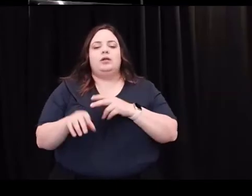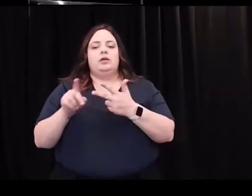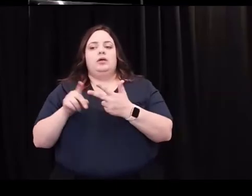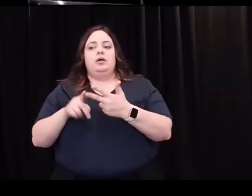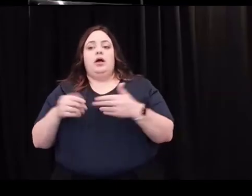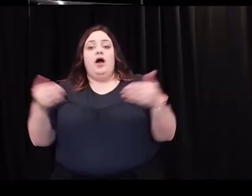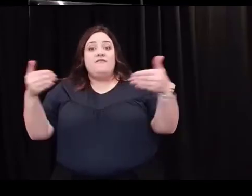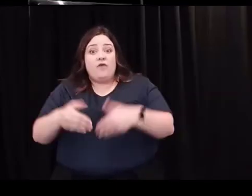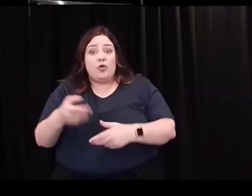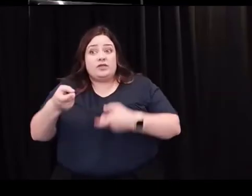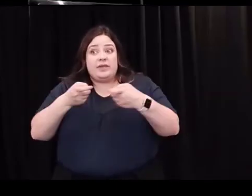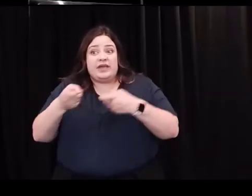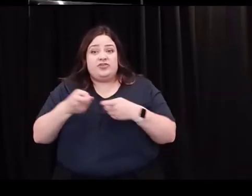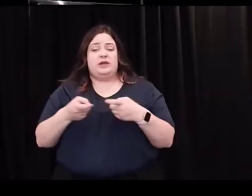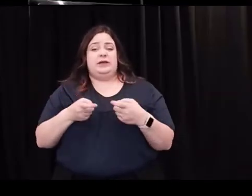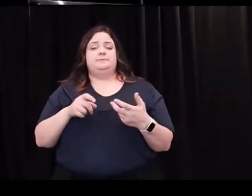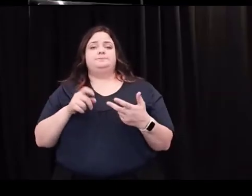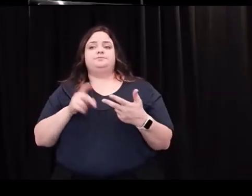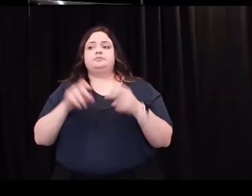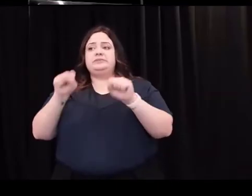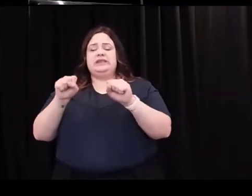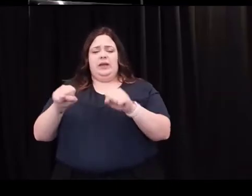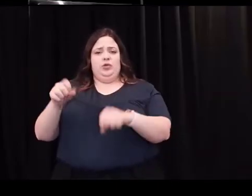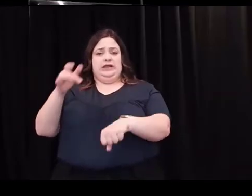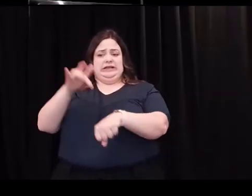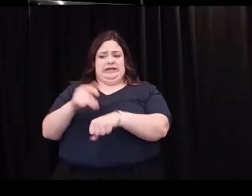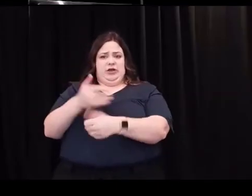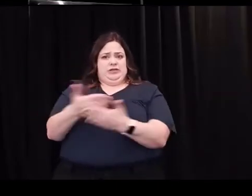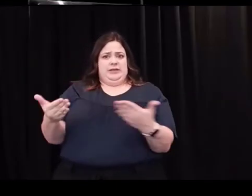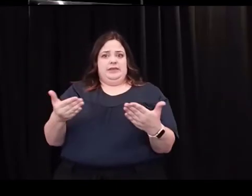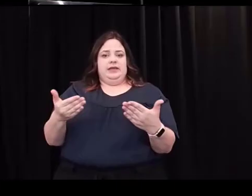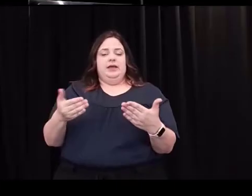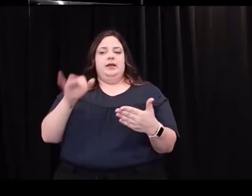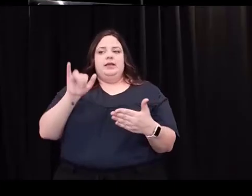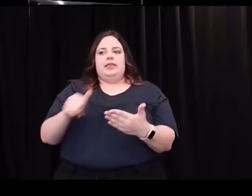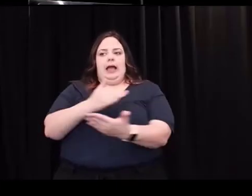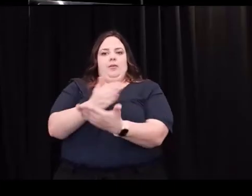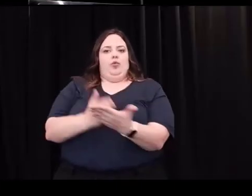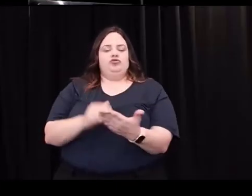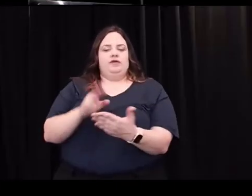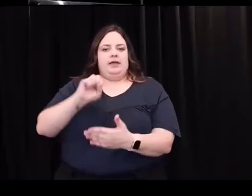so if you're able to click on something and then view that portion of the map making sure focus